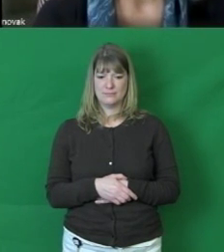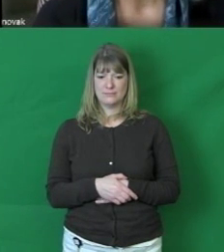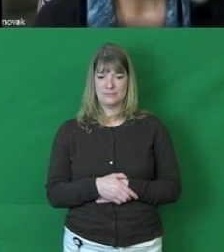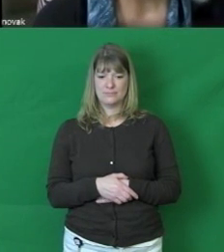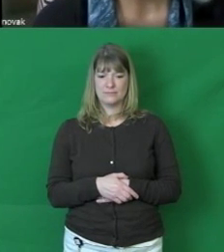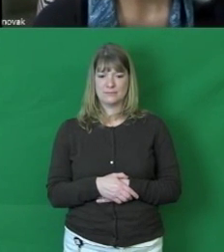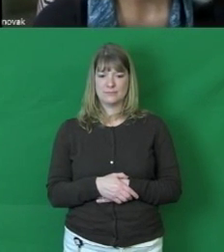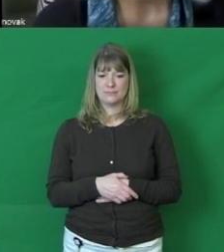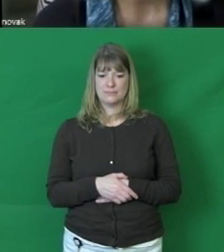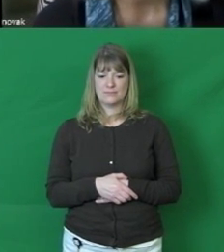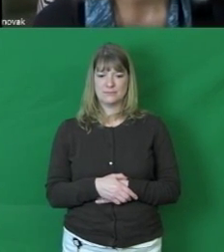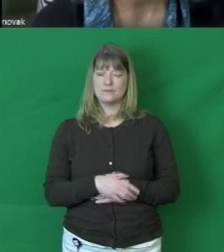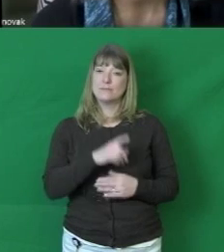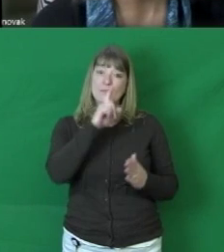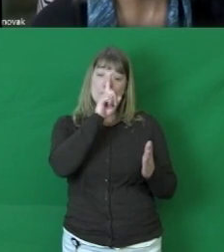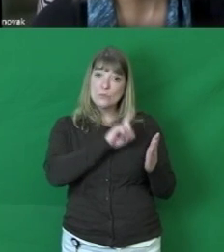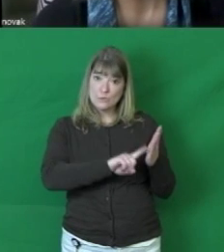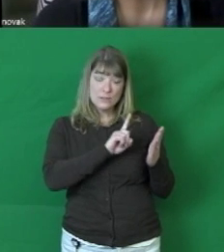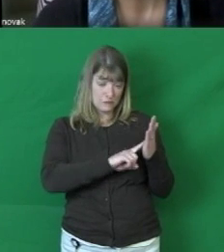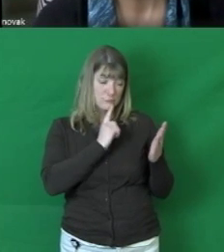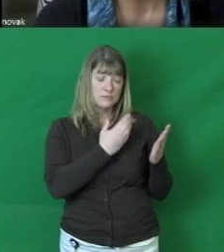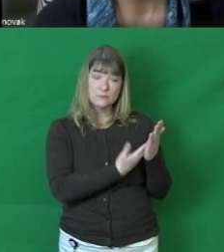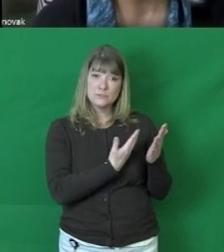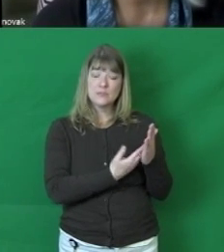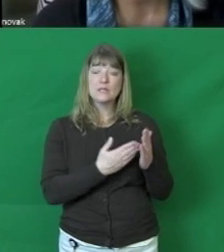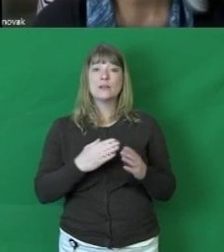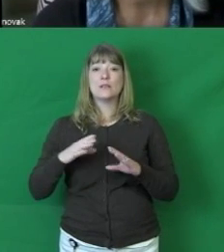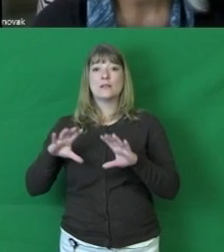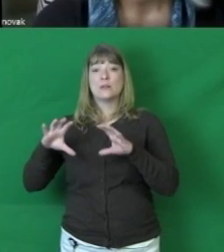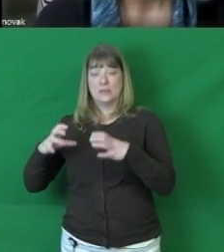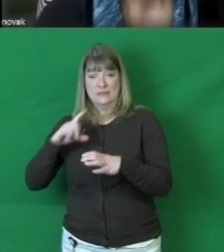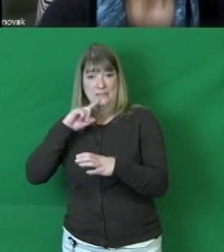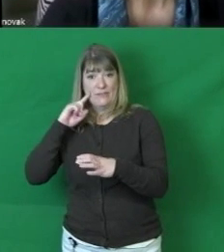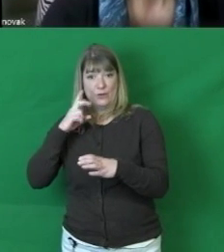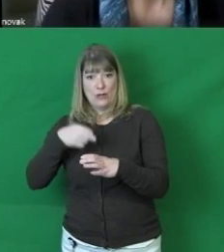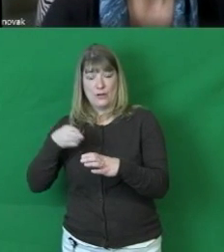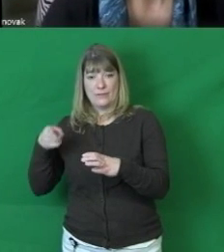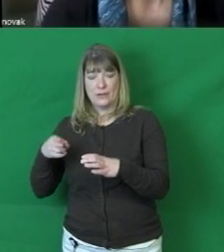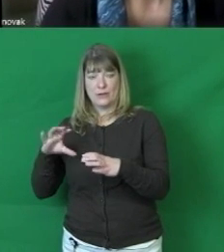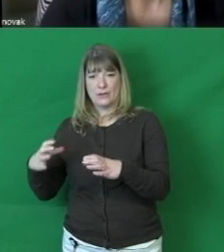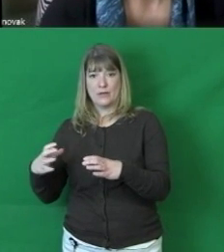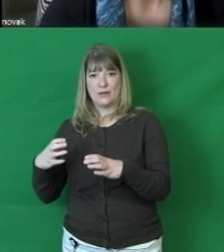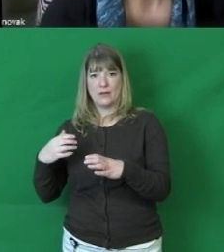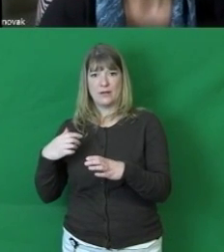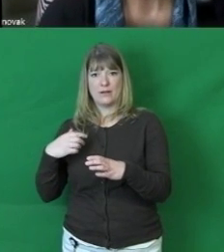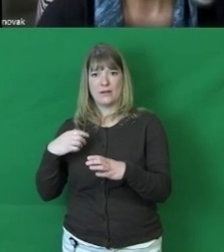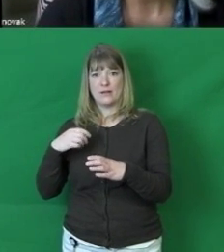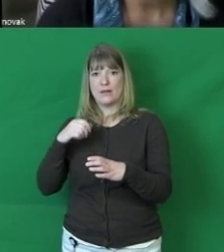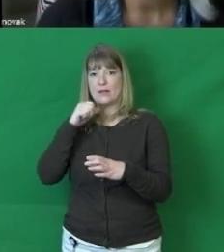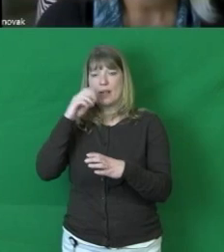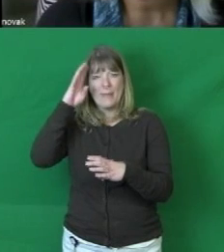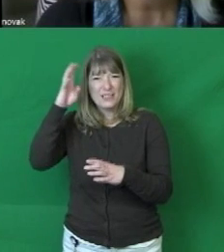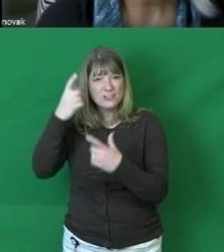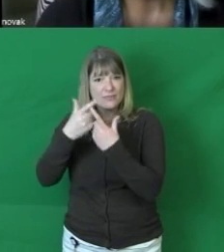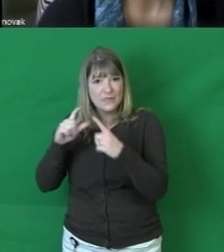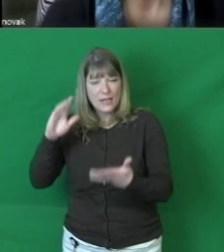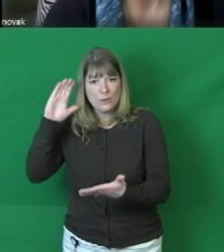Research has indicated that students, who are Deaf or hard of hearing have less use of imaginative language,